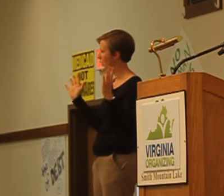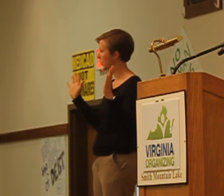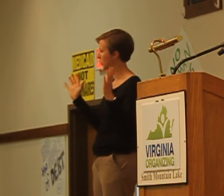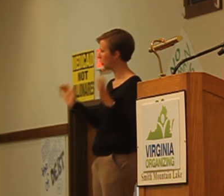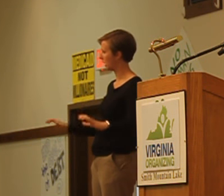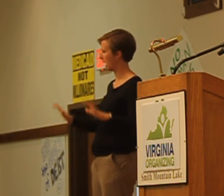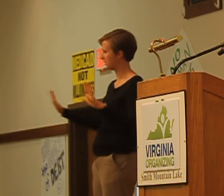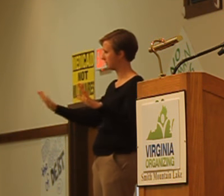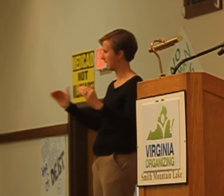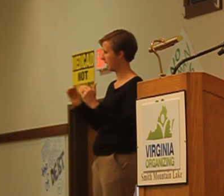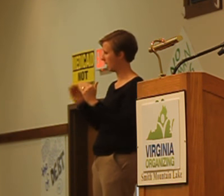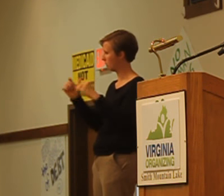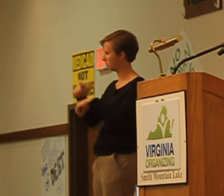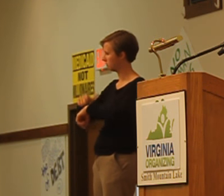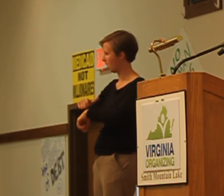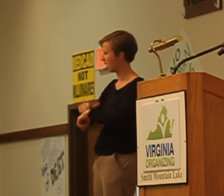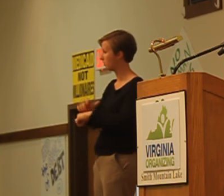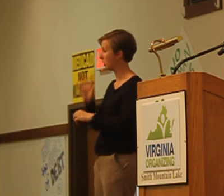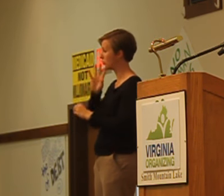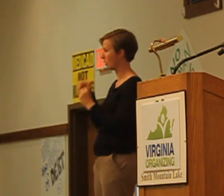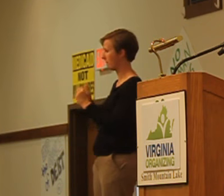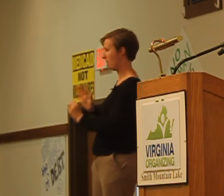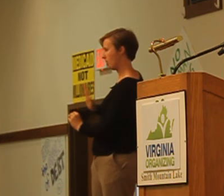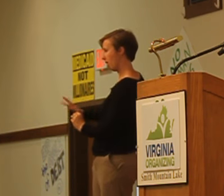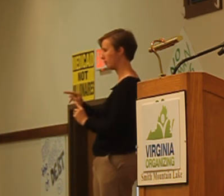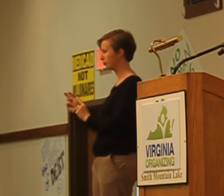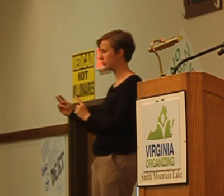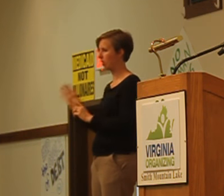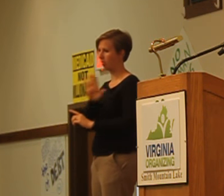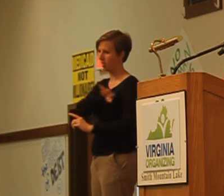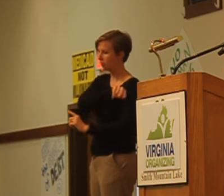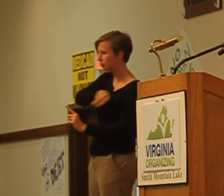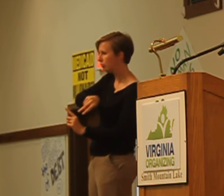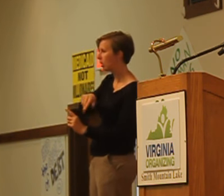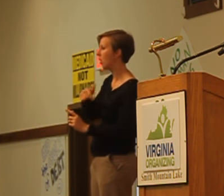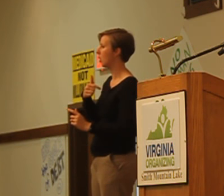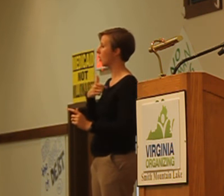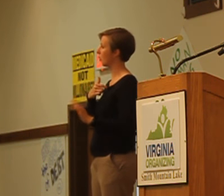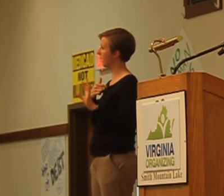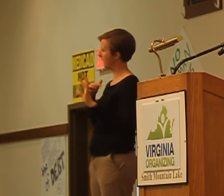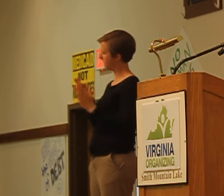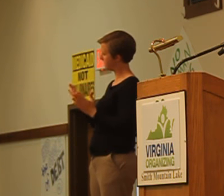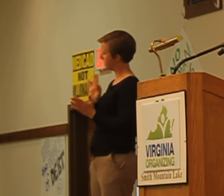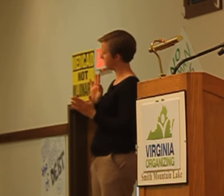and talk about what they wanted. We really intentionally chose our questions,